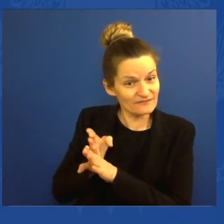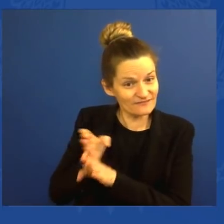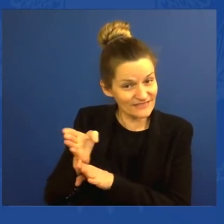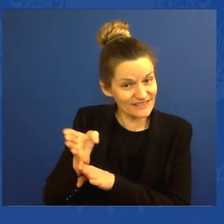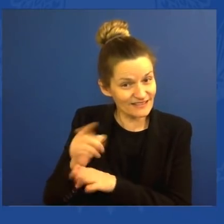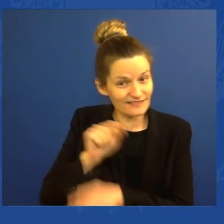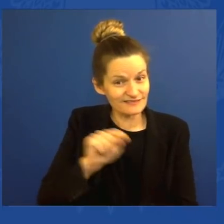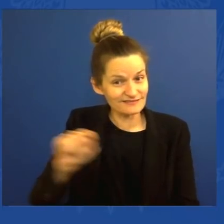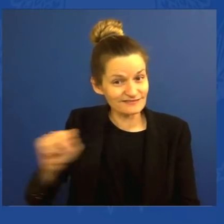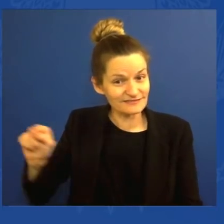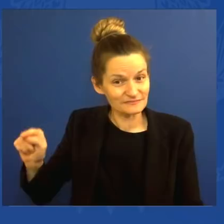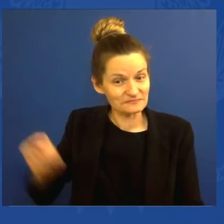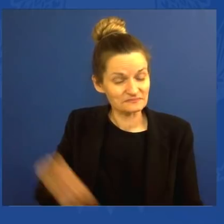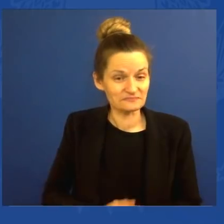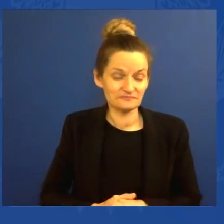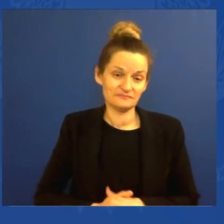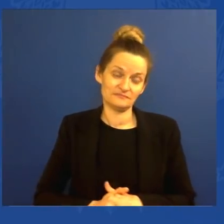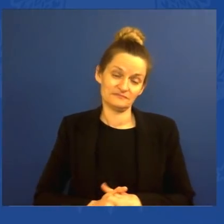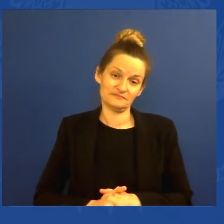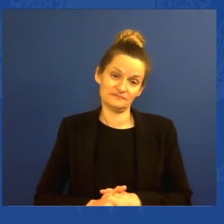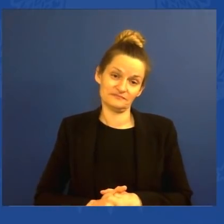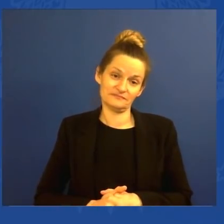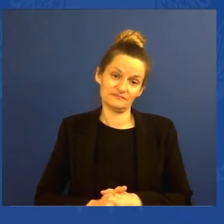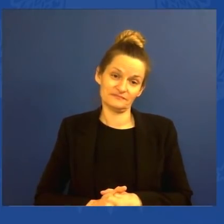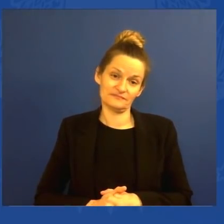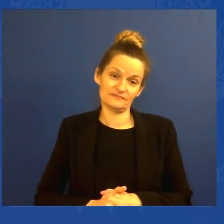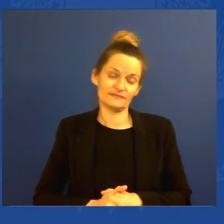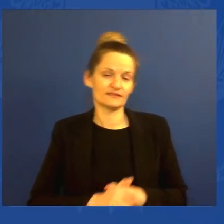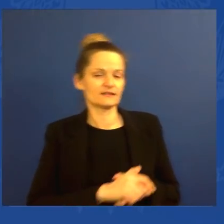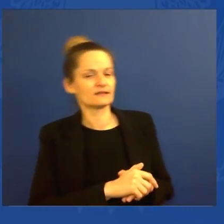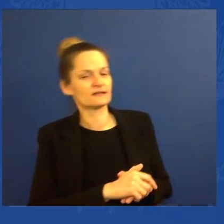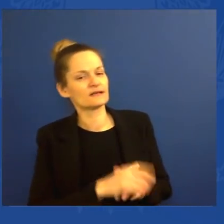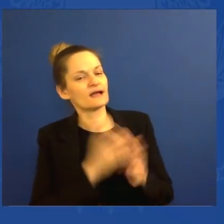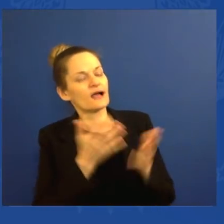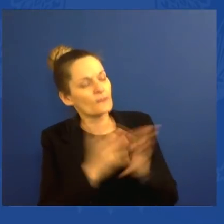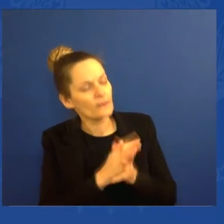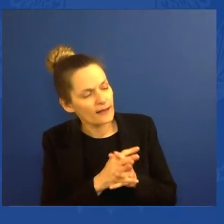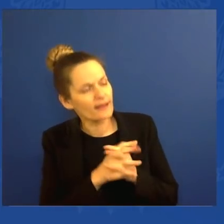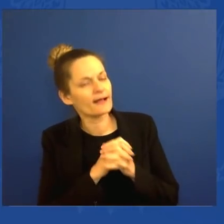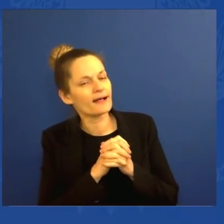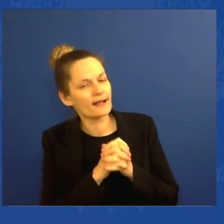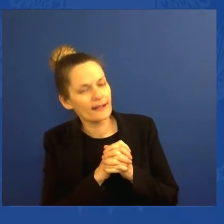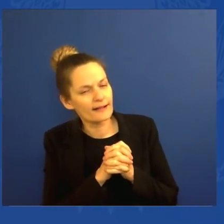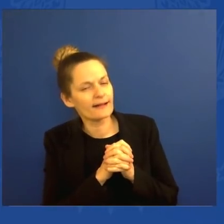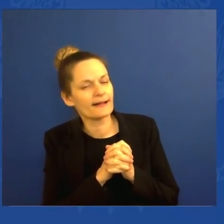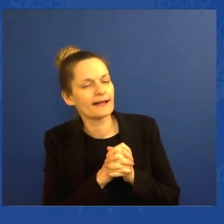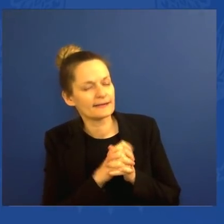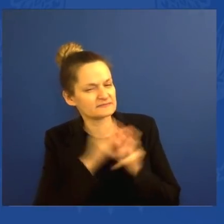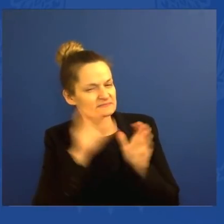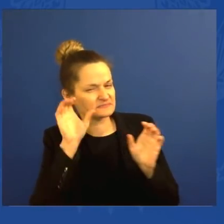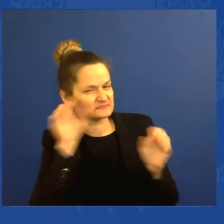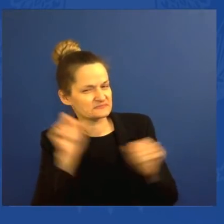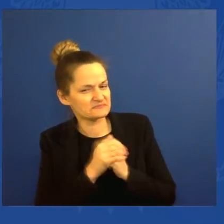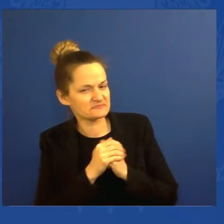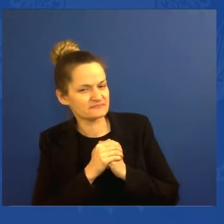you know, it's been a reality that the American public